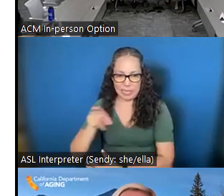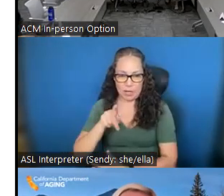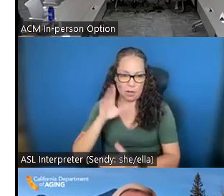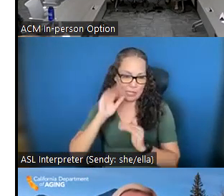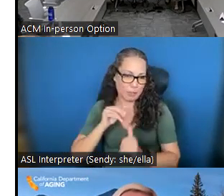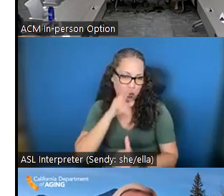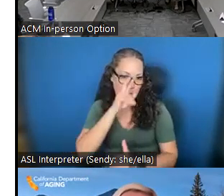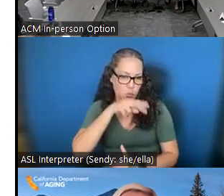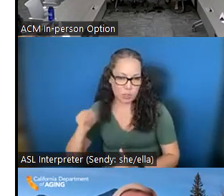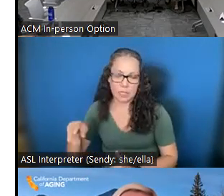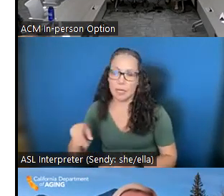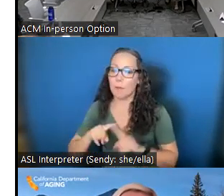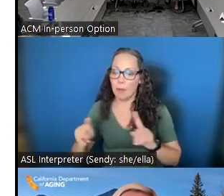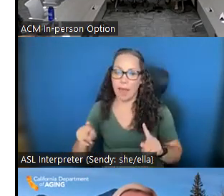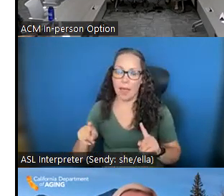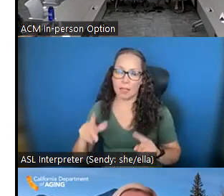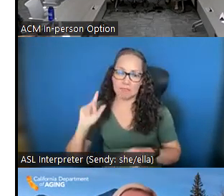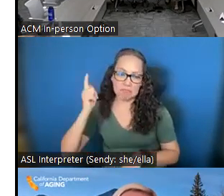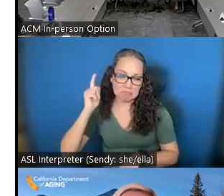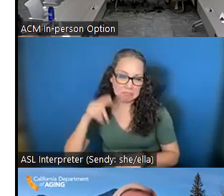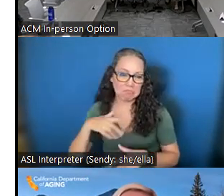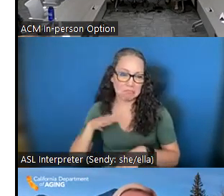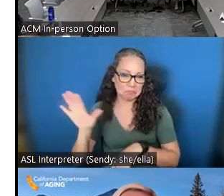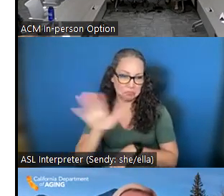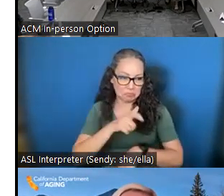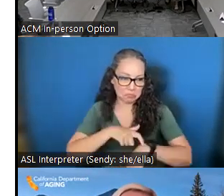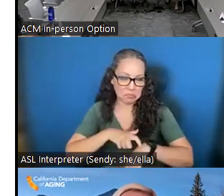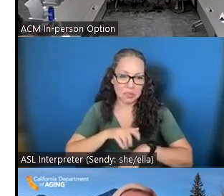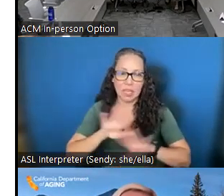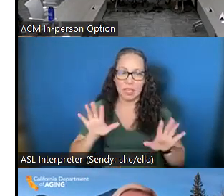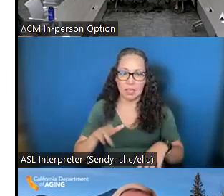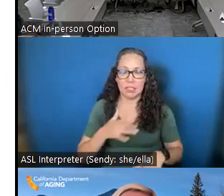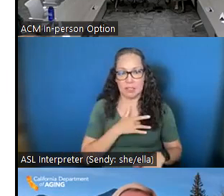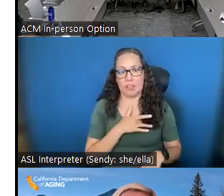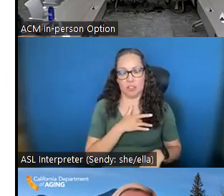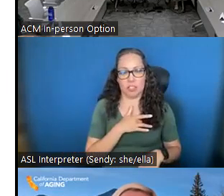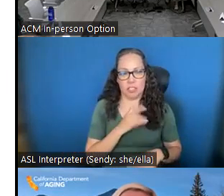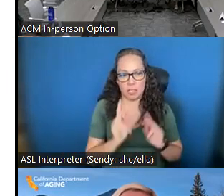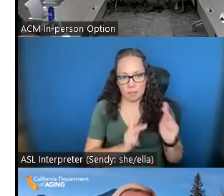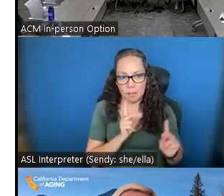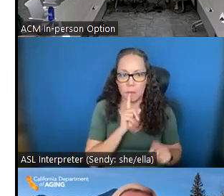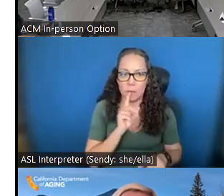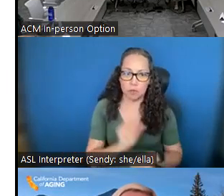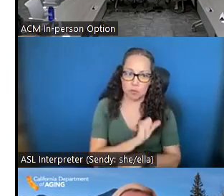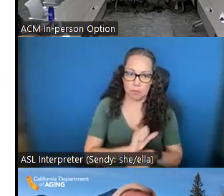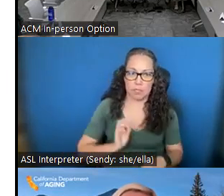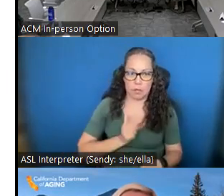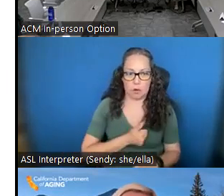was touching that um many of these people are representative of people in our own lives next